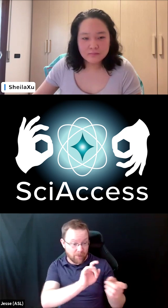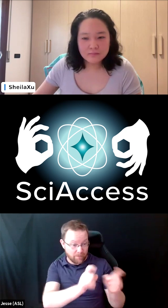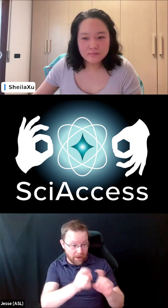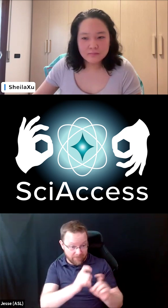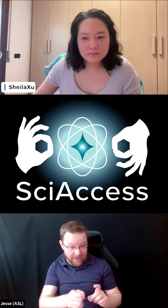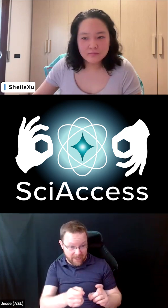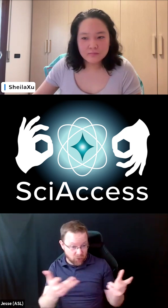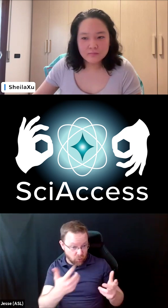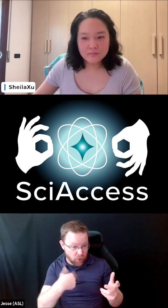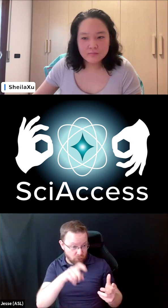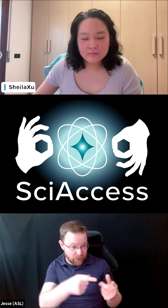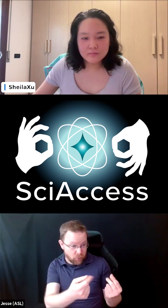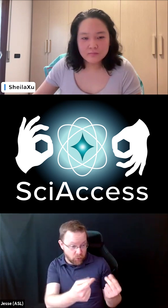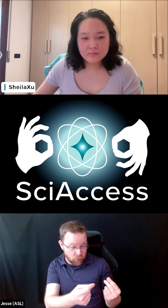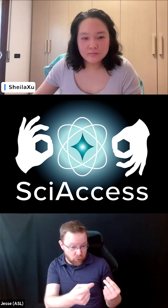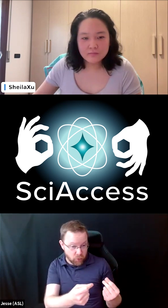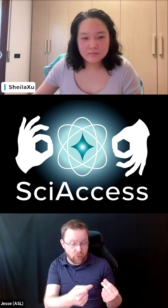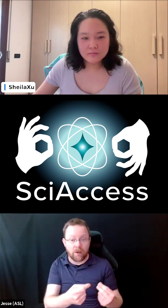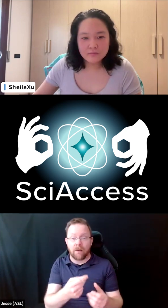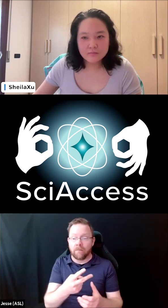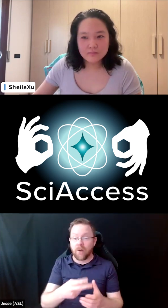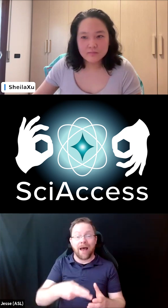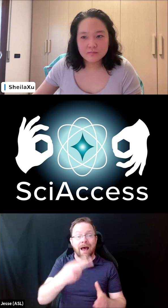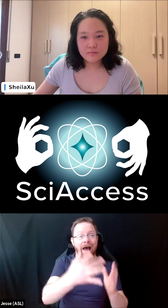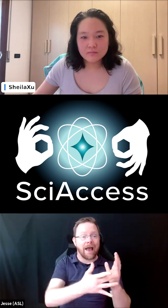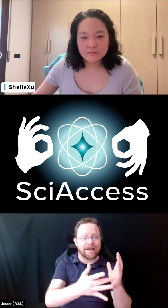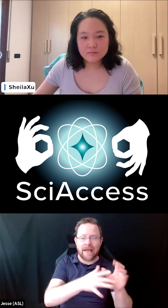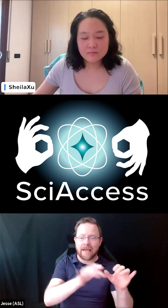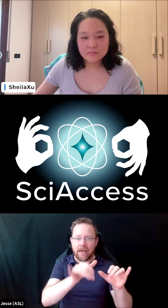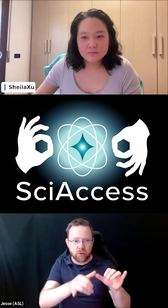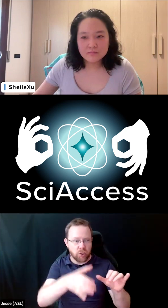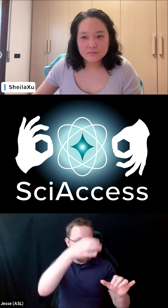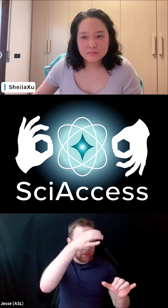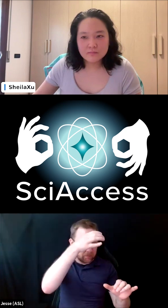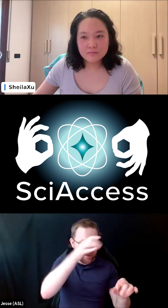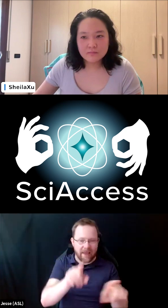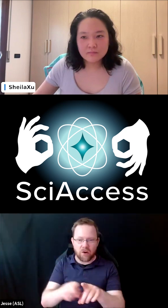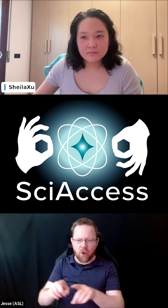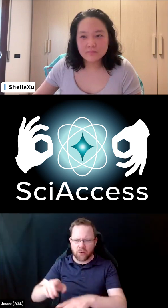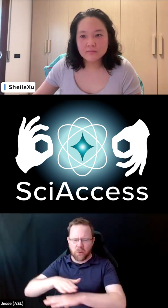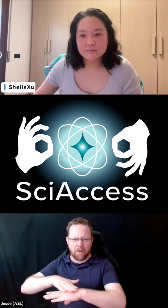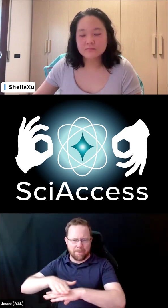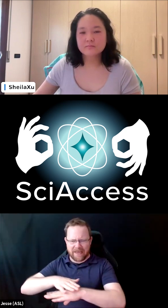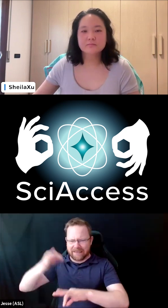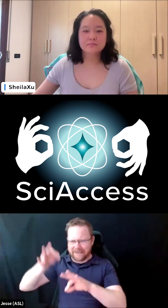engineering level and at the very basic level to make a person successful in outer space environment?